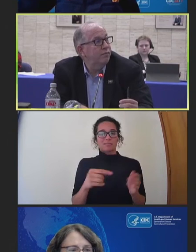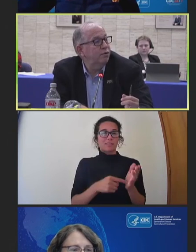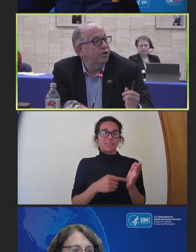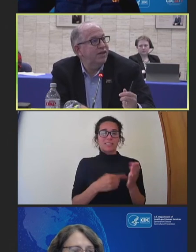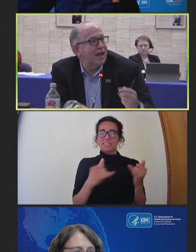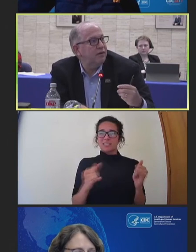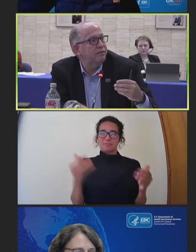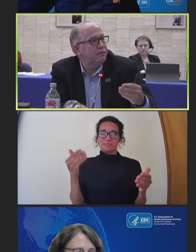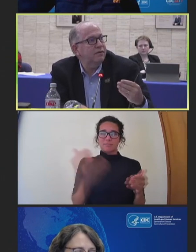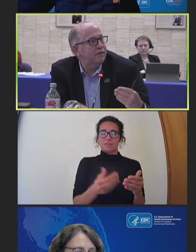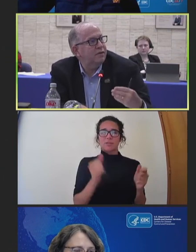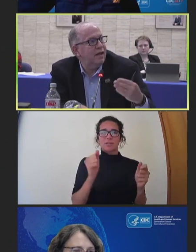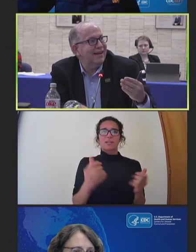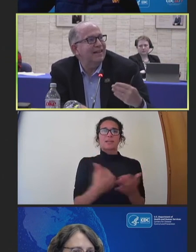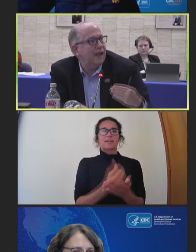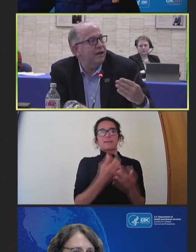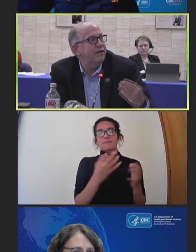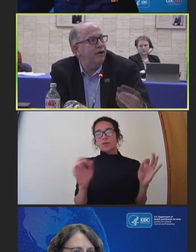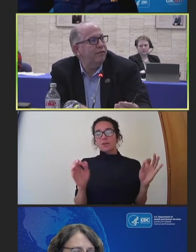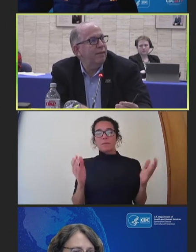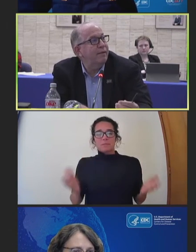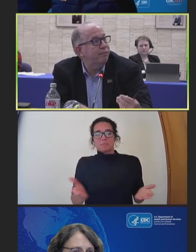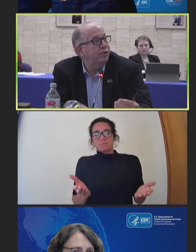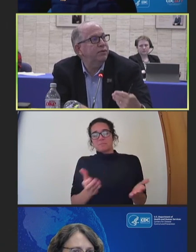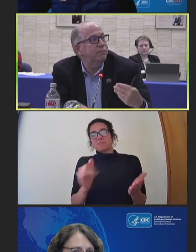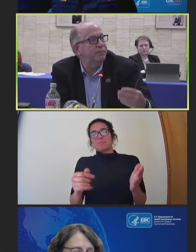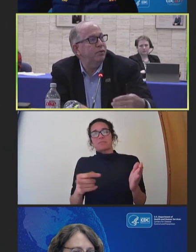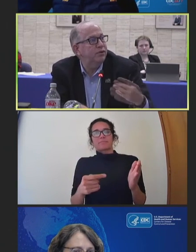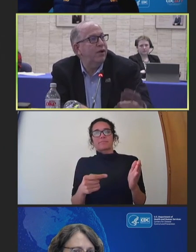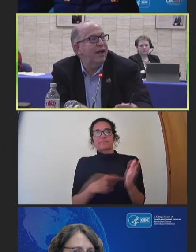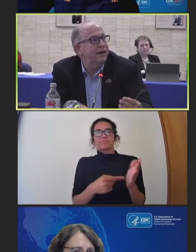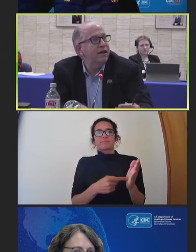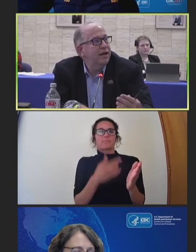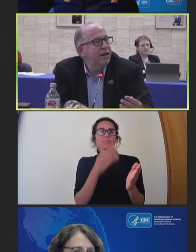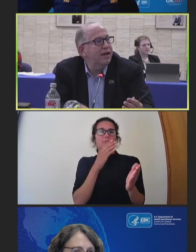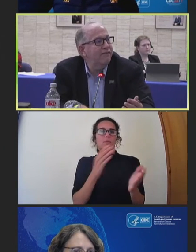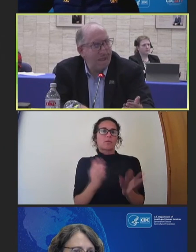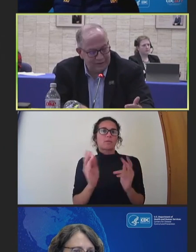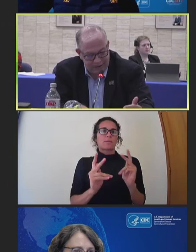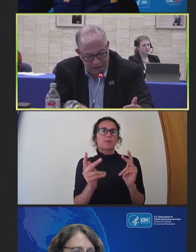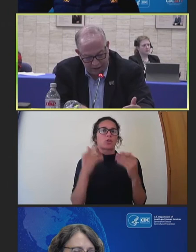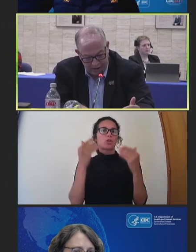pushing that deadline in there that might push some people to go ahead and get vaccinated.